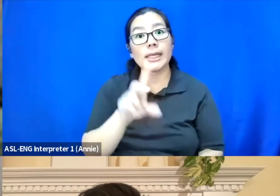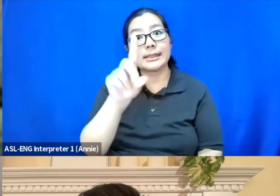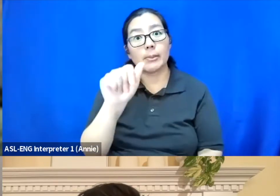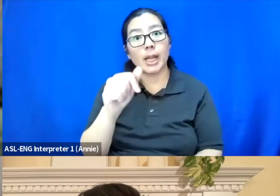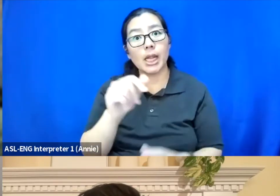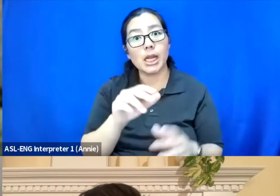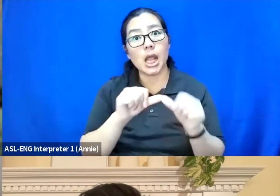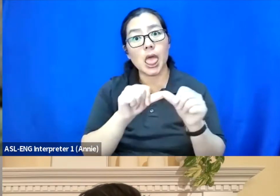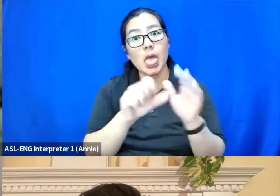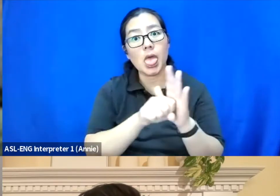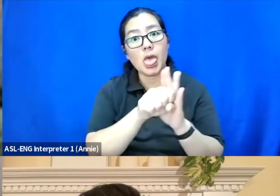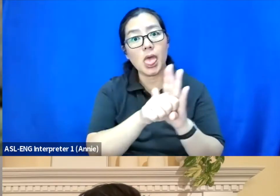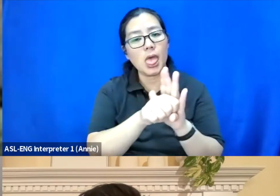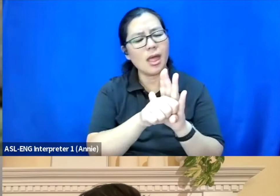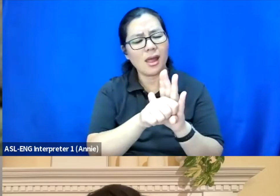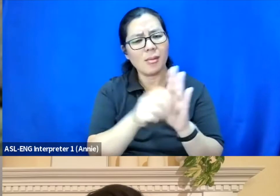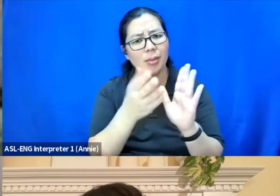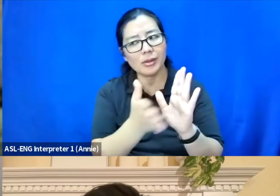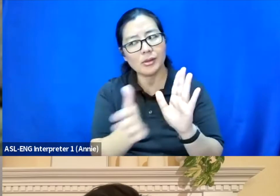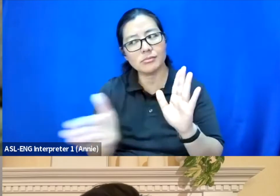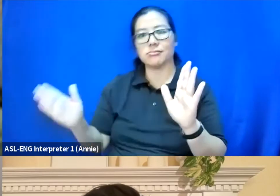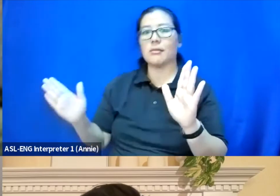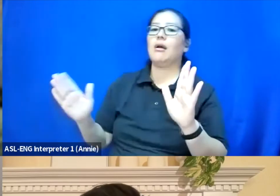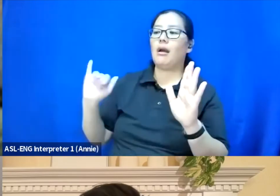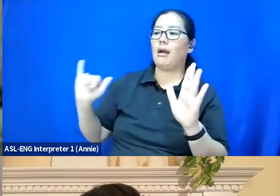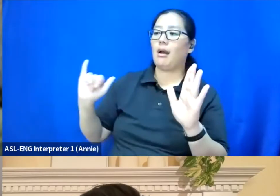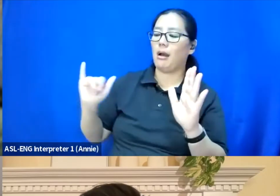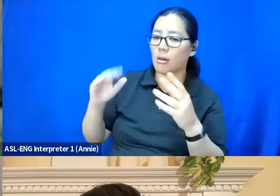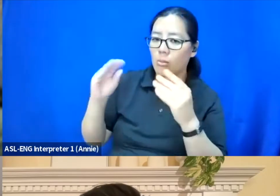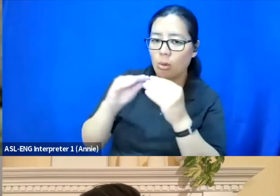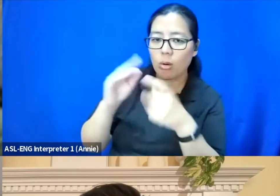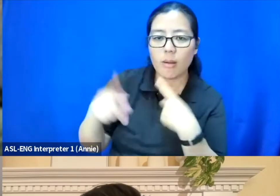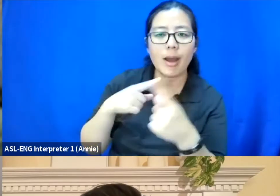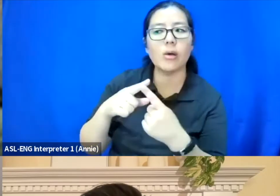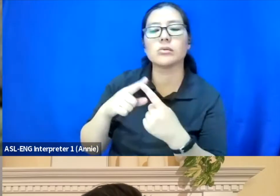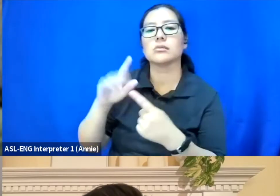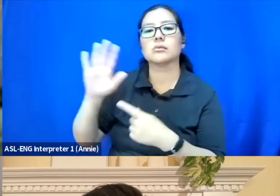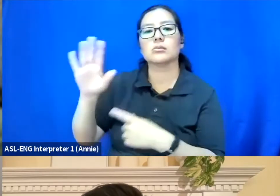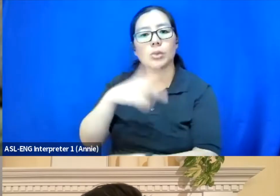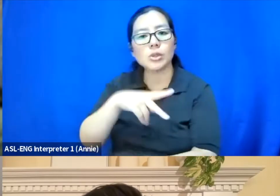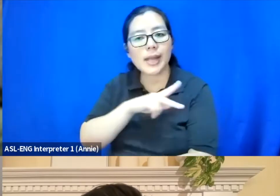well, probably both, kind of, connecting to a community but also helping you find community.